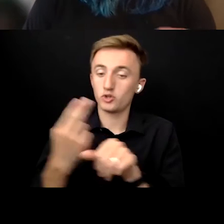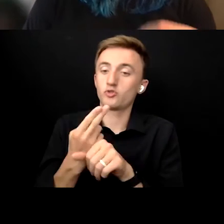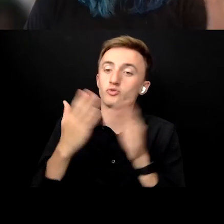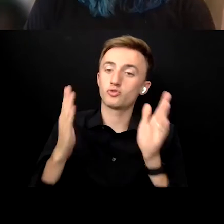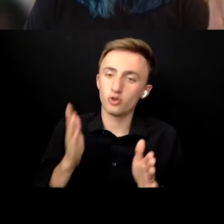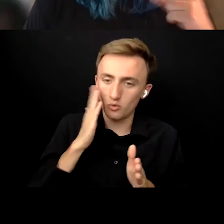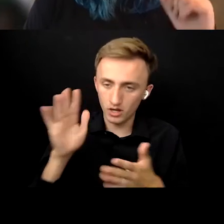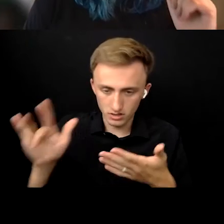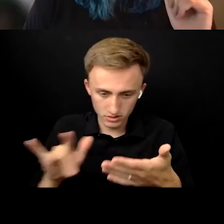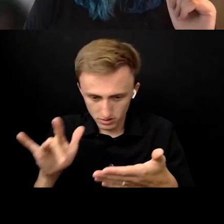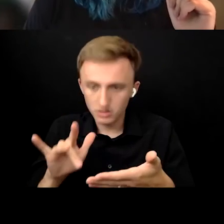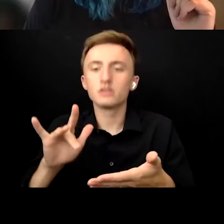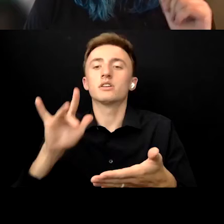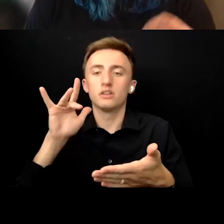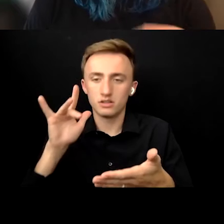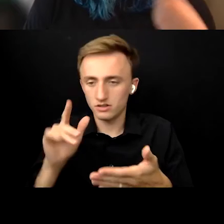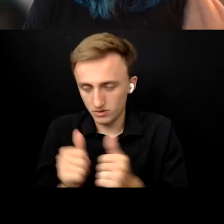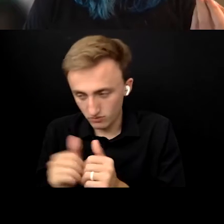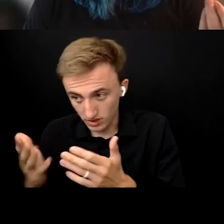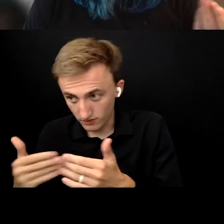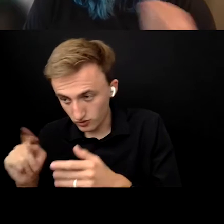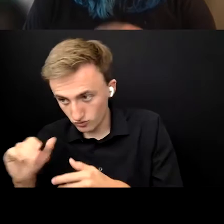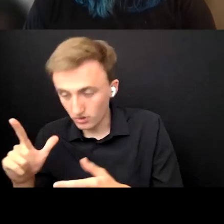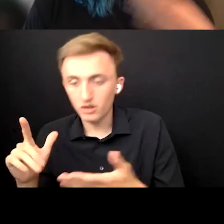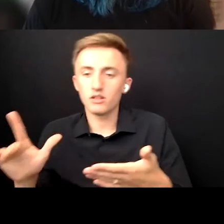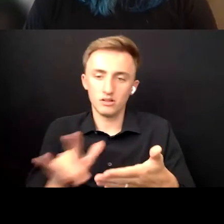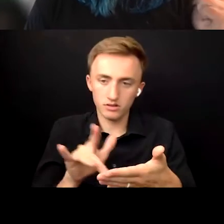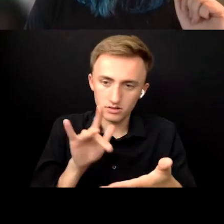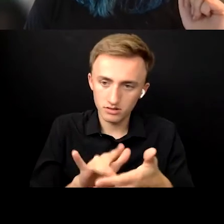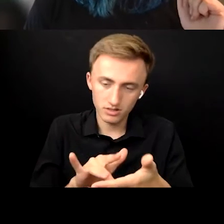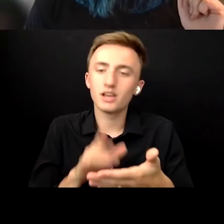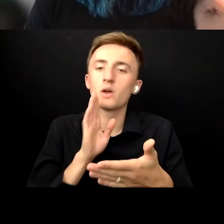on that with whatever tool they are using. That will be announced, so they know if they should